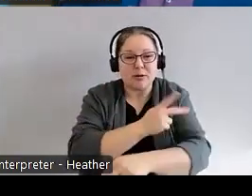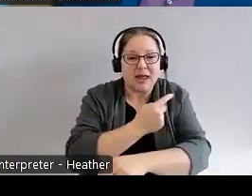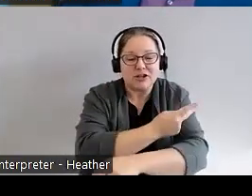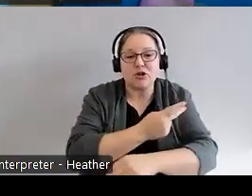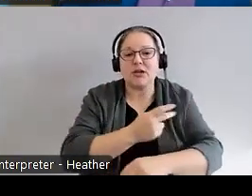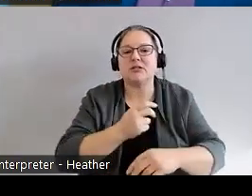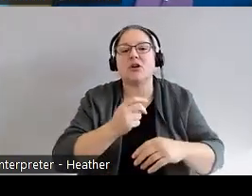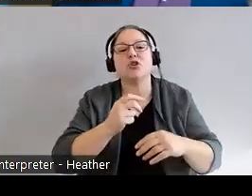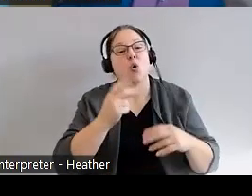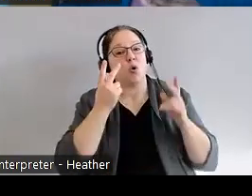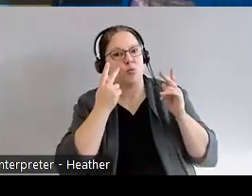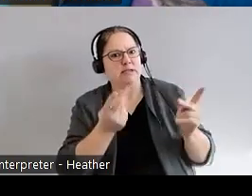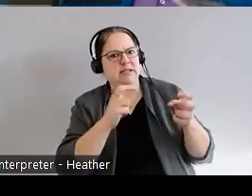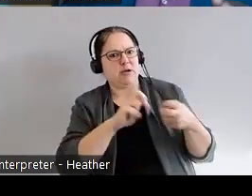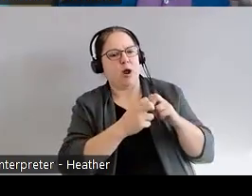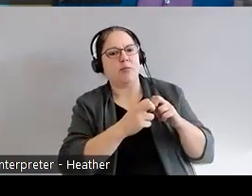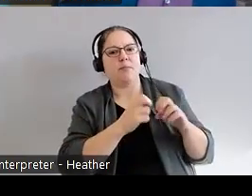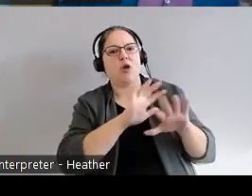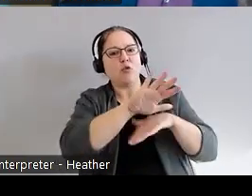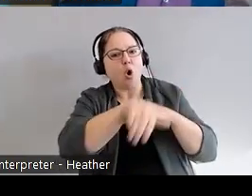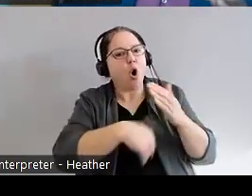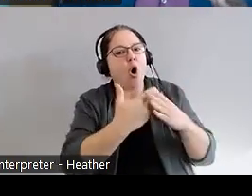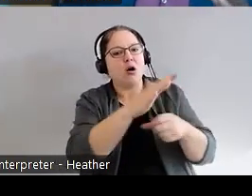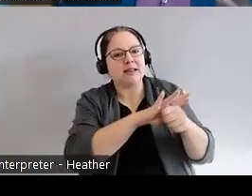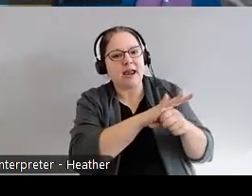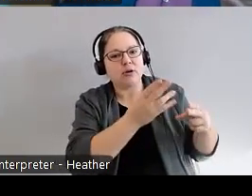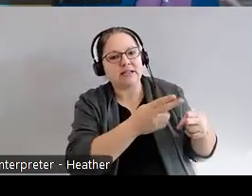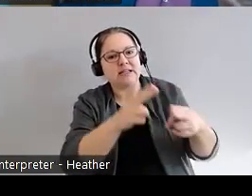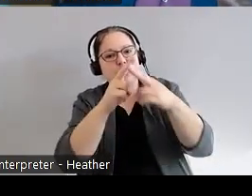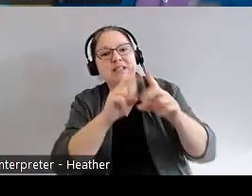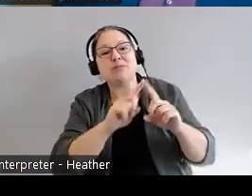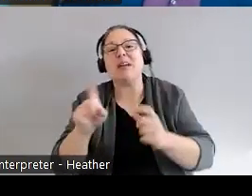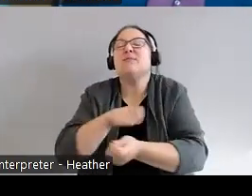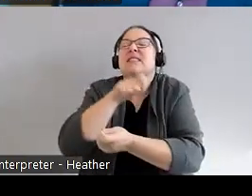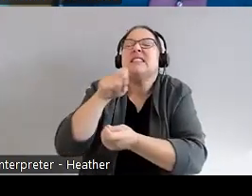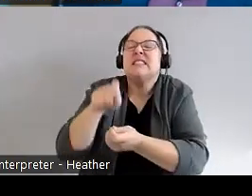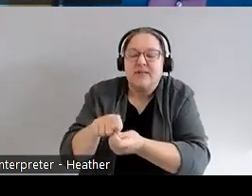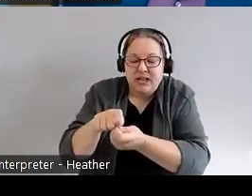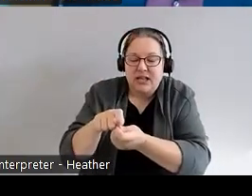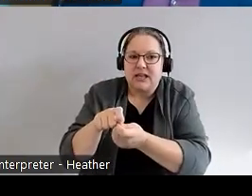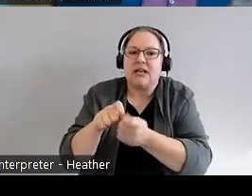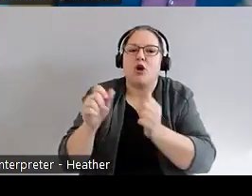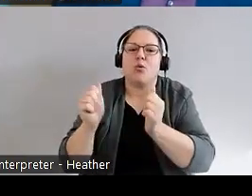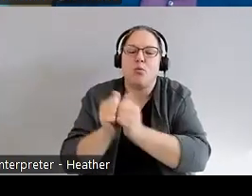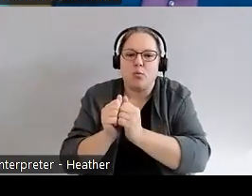the rise across all professions but especially uh amongst uh health care professionals, health care